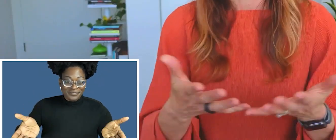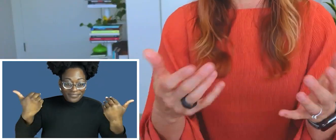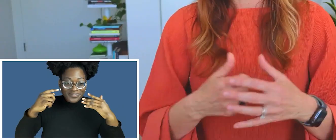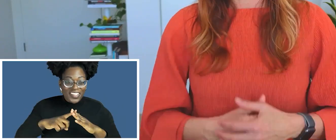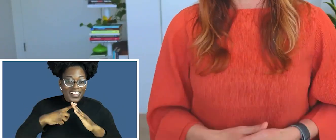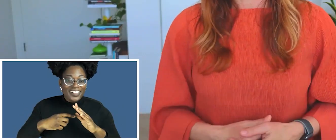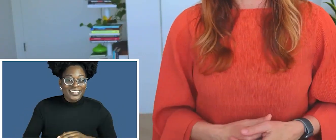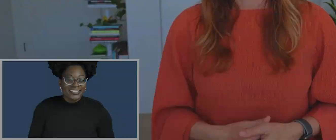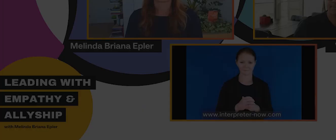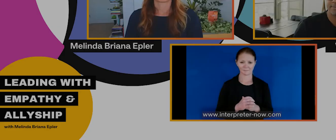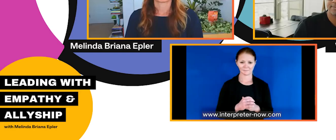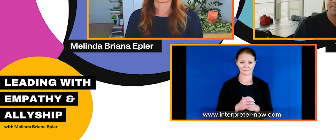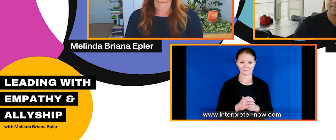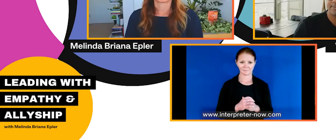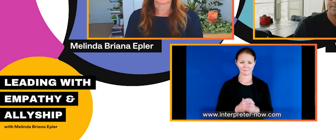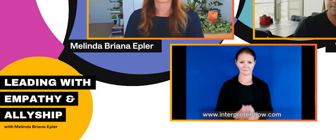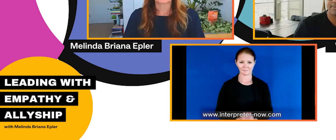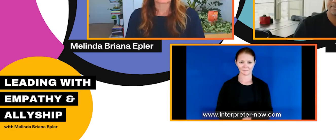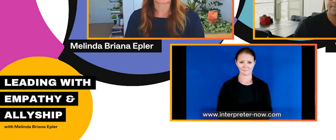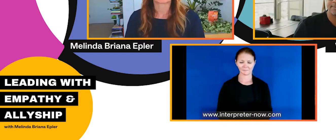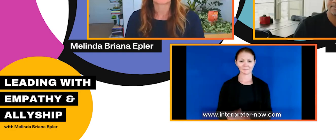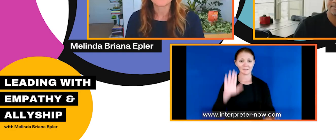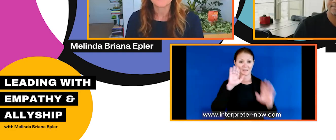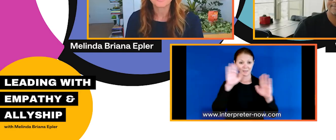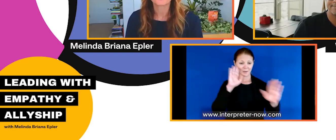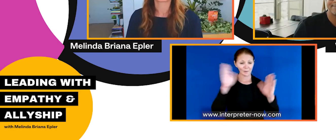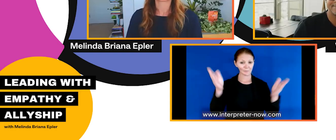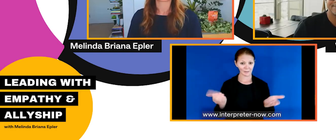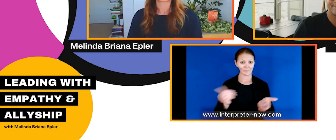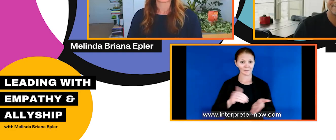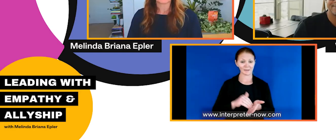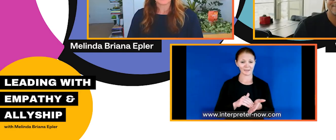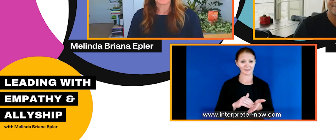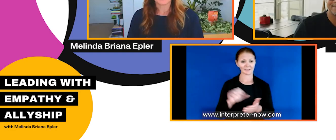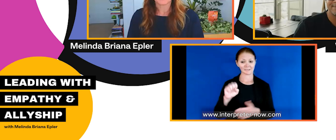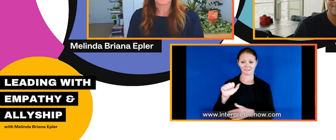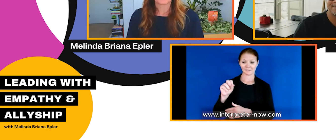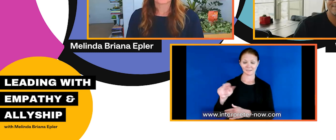All right, let's get started. Hello, and welcome again to Season 10.